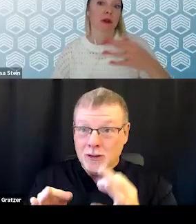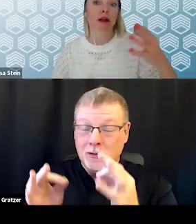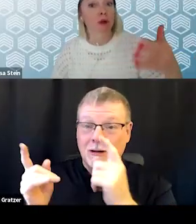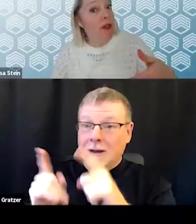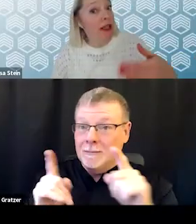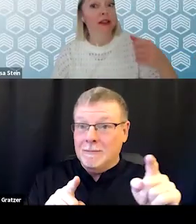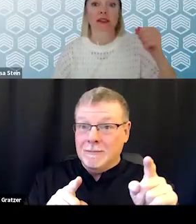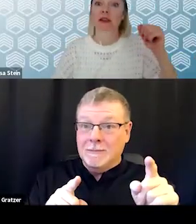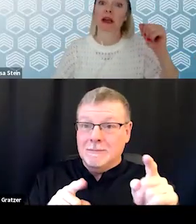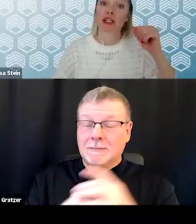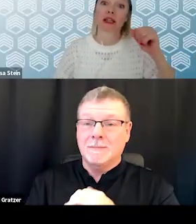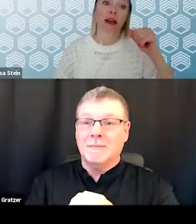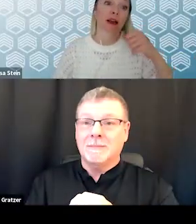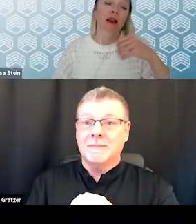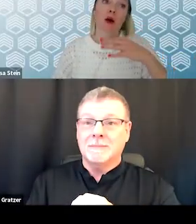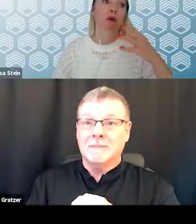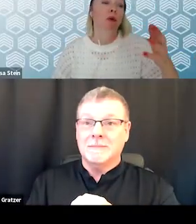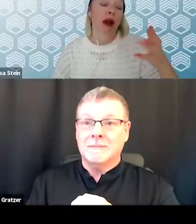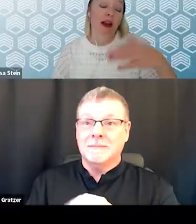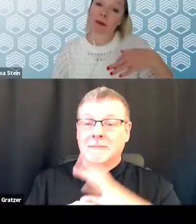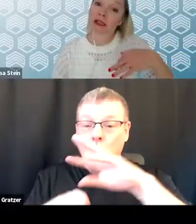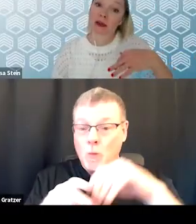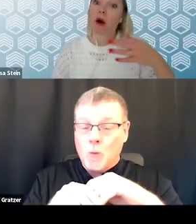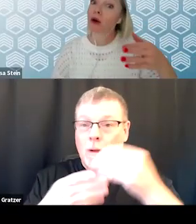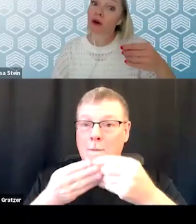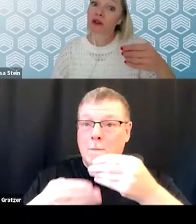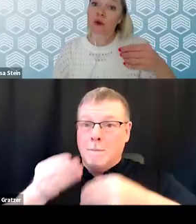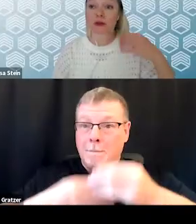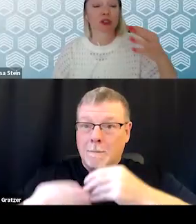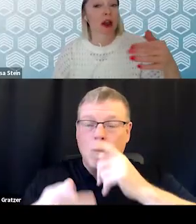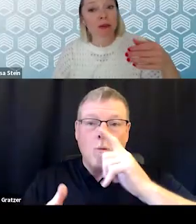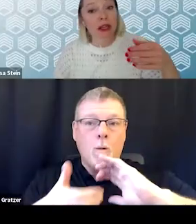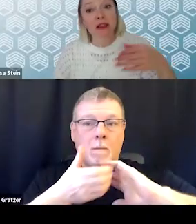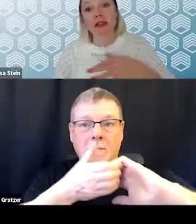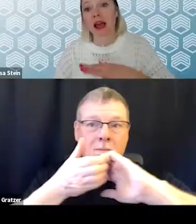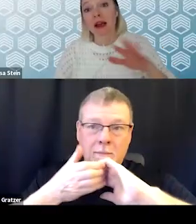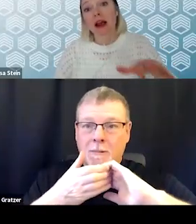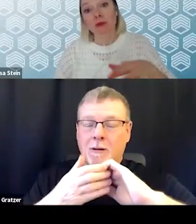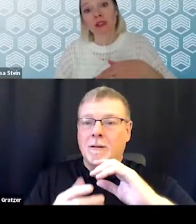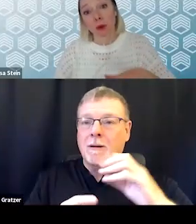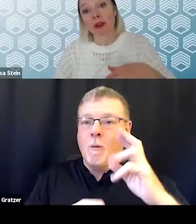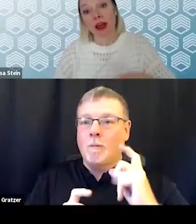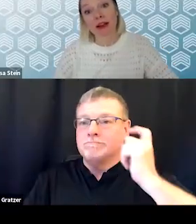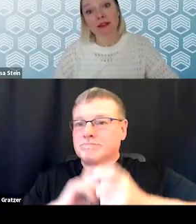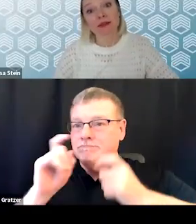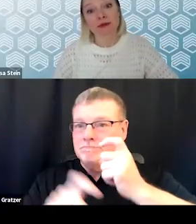to include it in the city budget, who might have been some partners or some champions that helped support that?